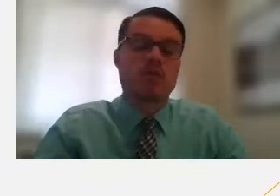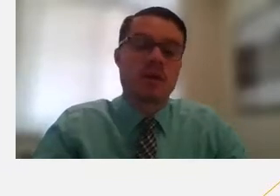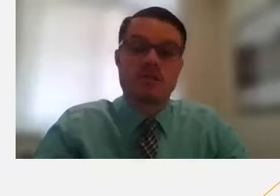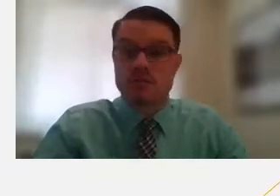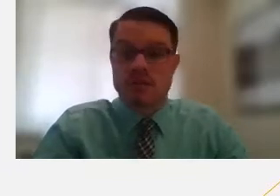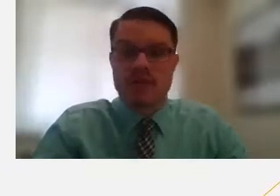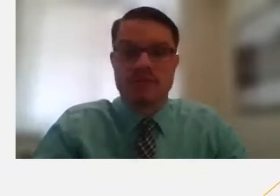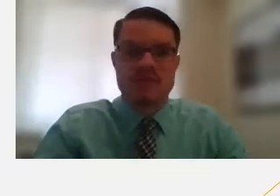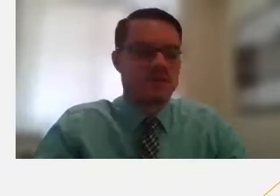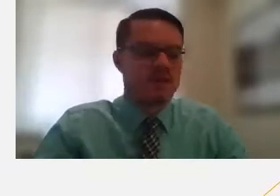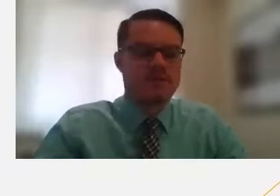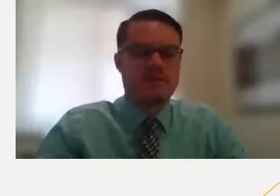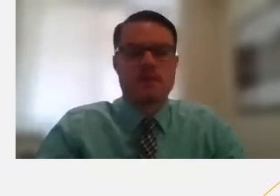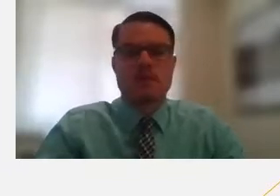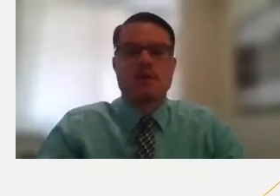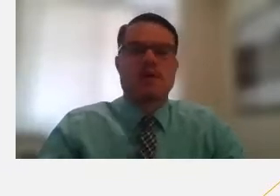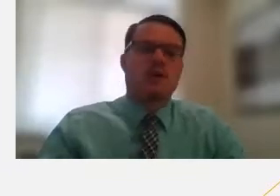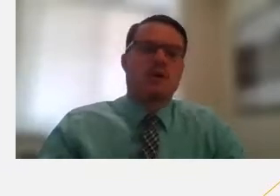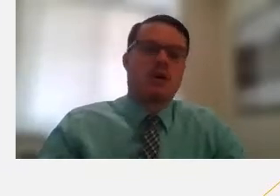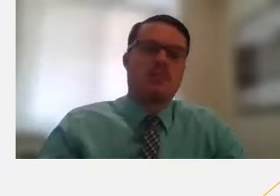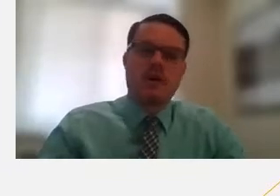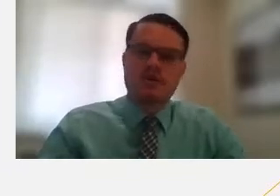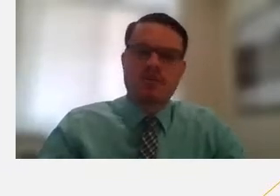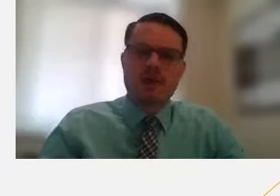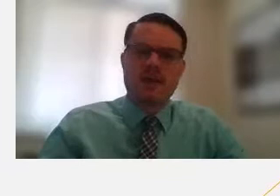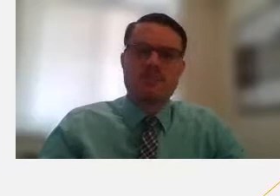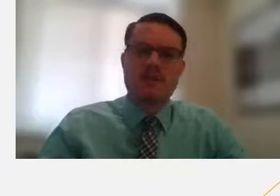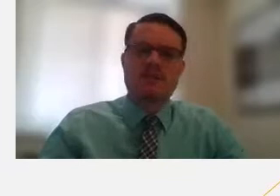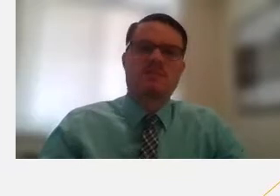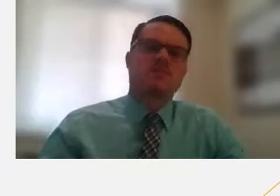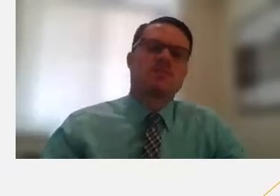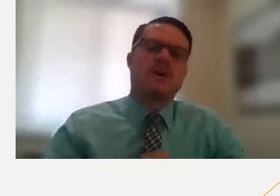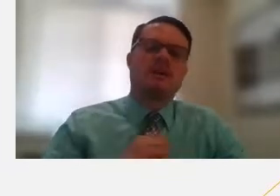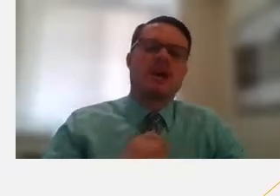their own rights through self-advocacy. They also provide, P&A Systems also provide